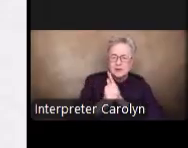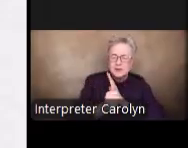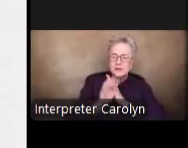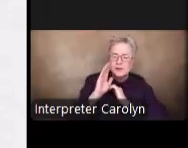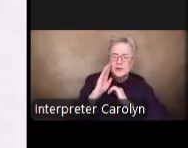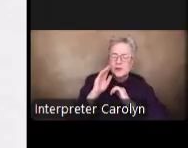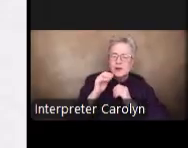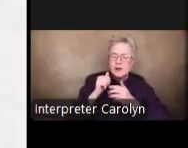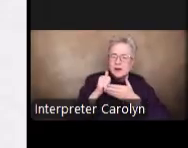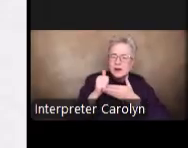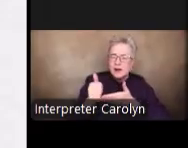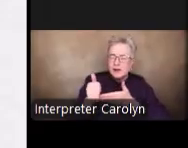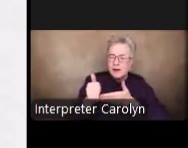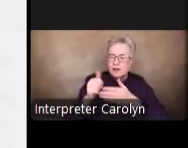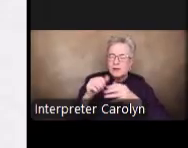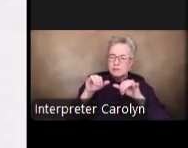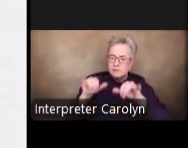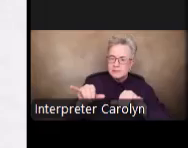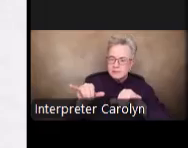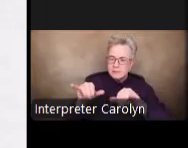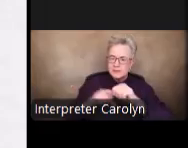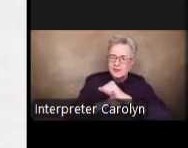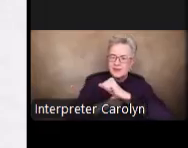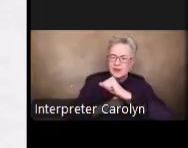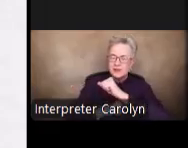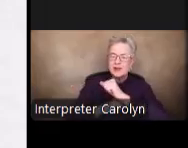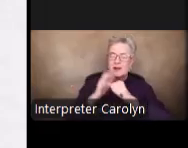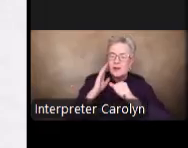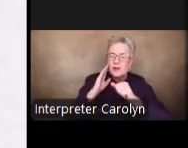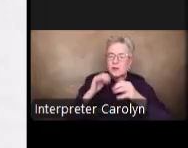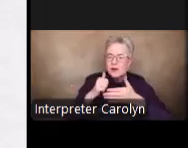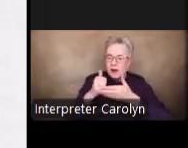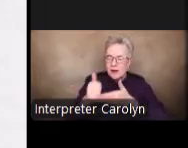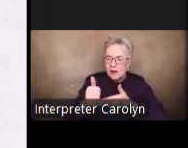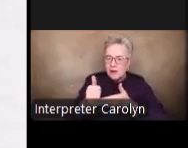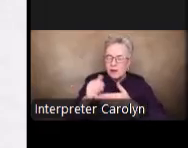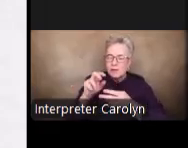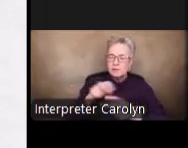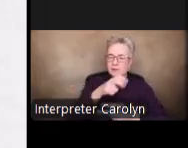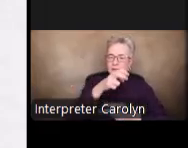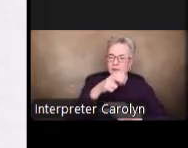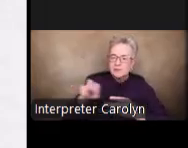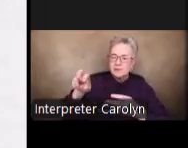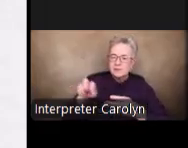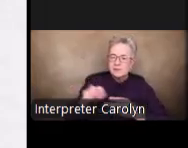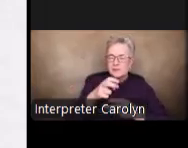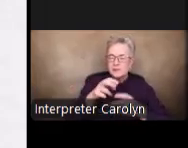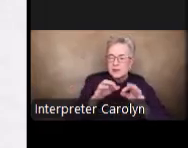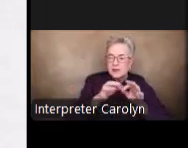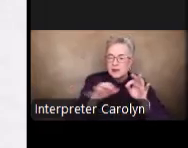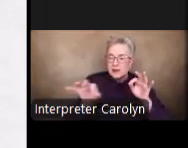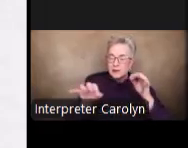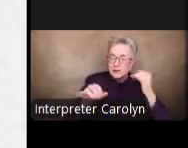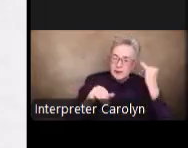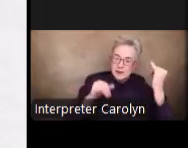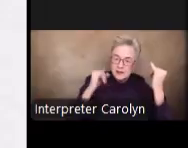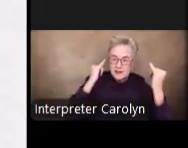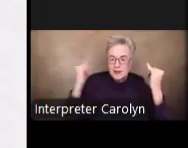Essentially, they teach that system how to move from one position to another efficiently, which is really important for any kind of meaningful language.